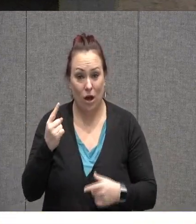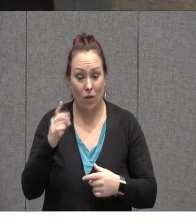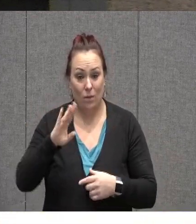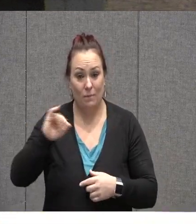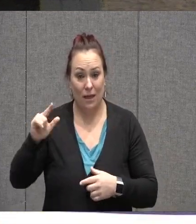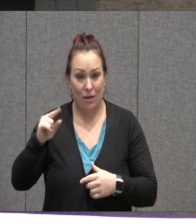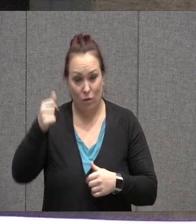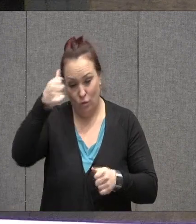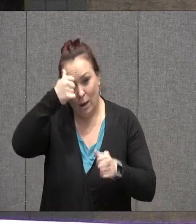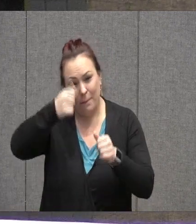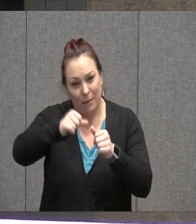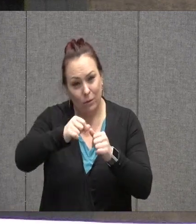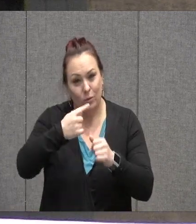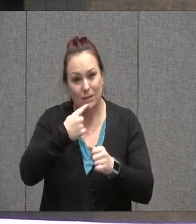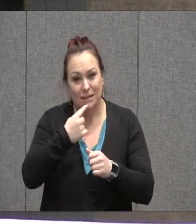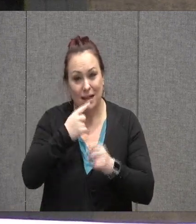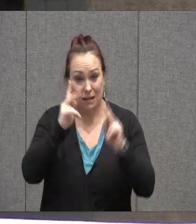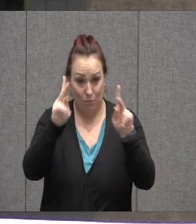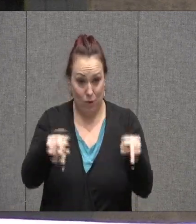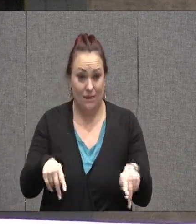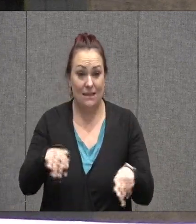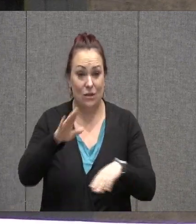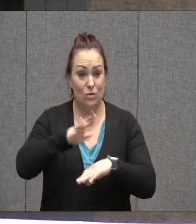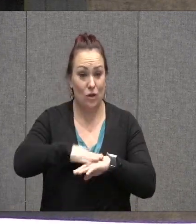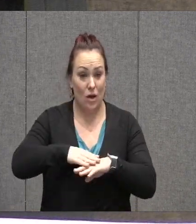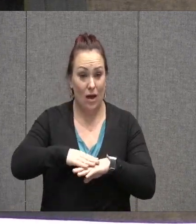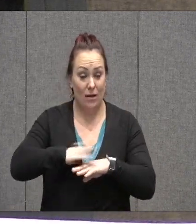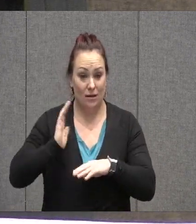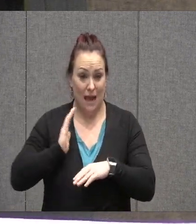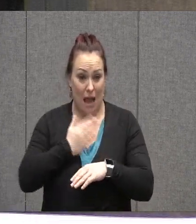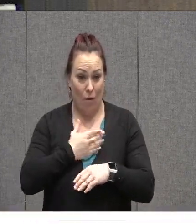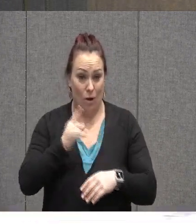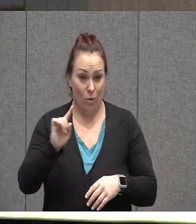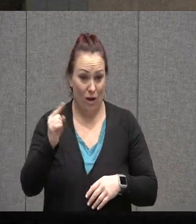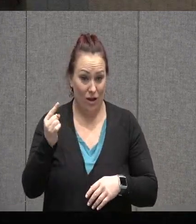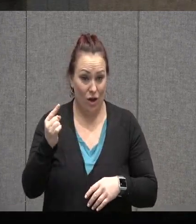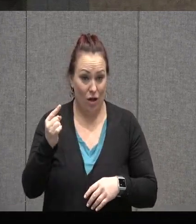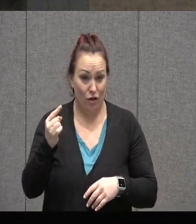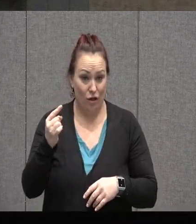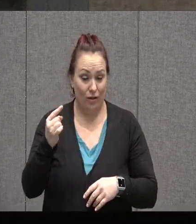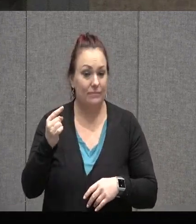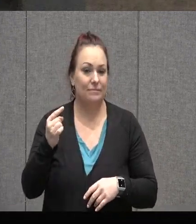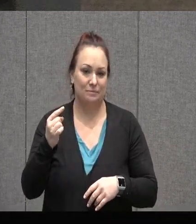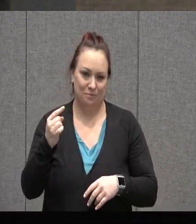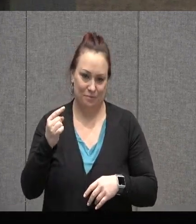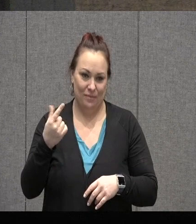Remember, we said that the person that's on it, his name was George Washington, right?